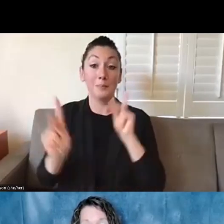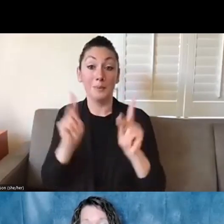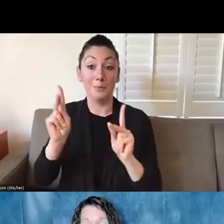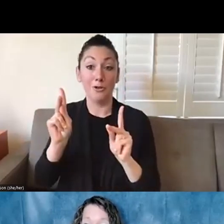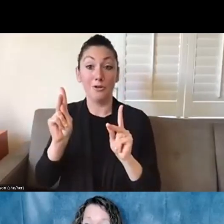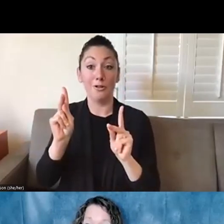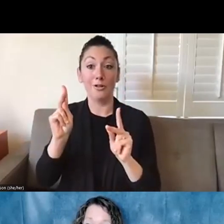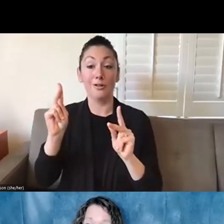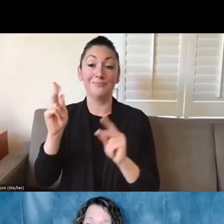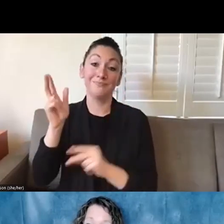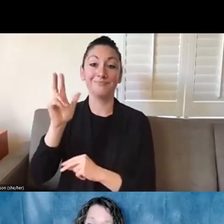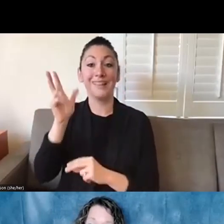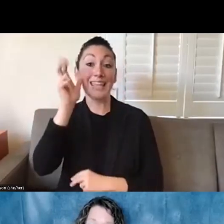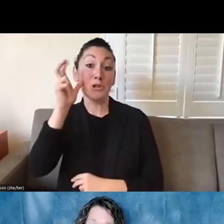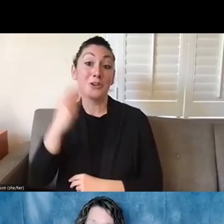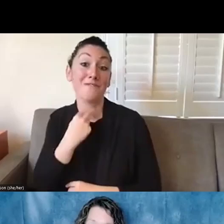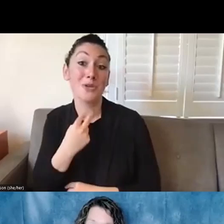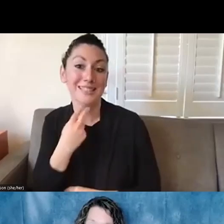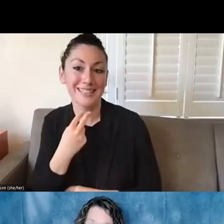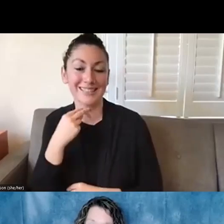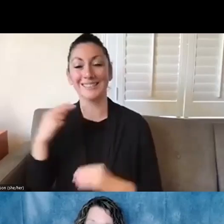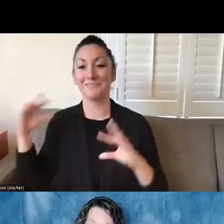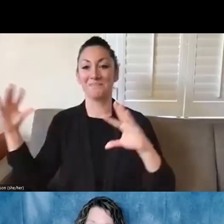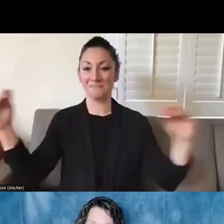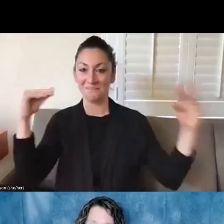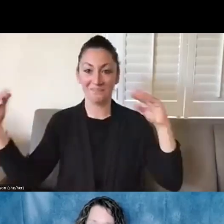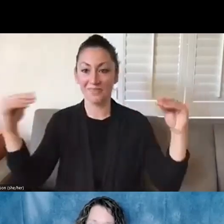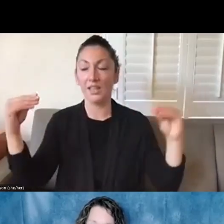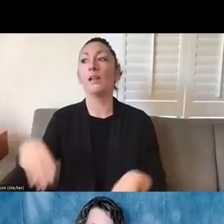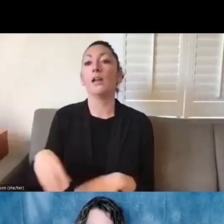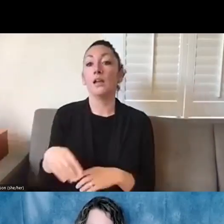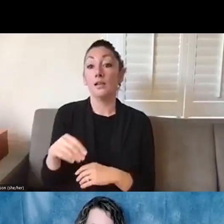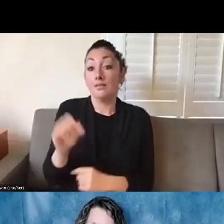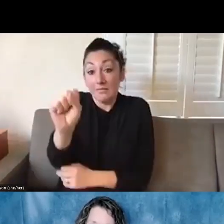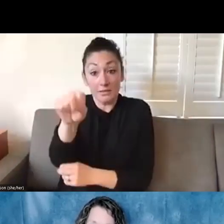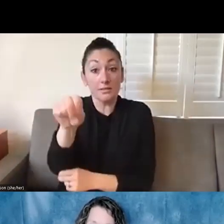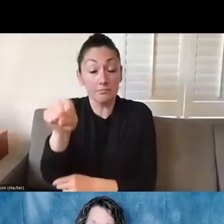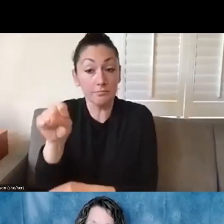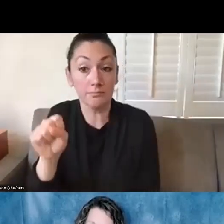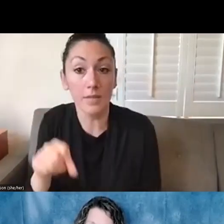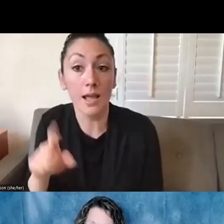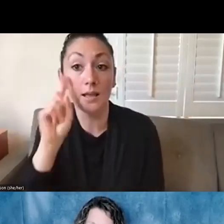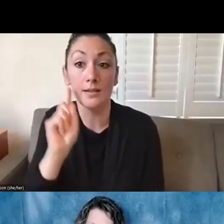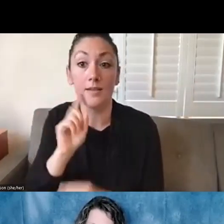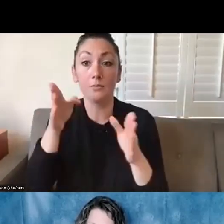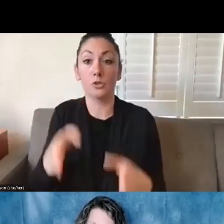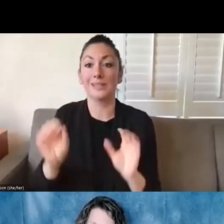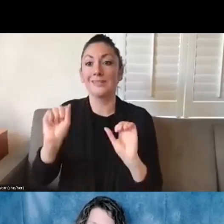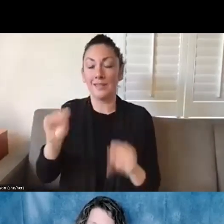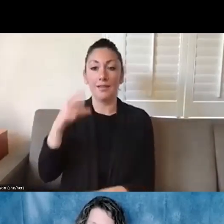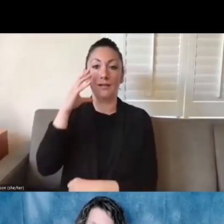topic of "do deaf people hear voices?" - which this is how we sign it, the sign